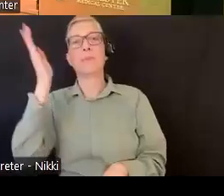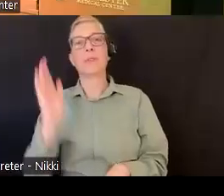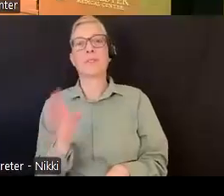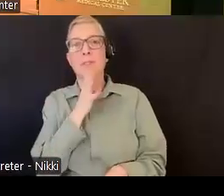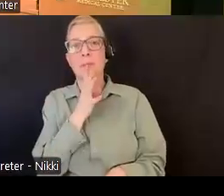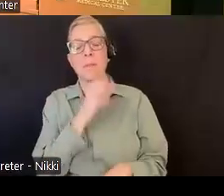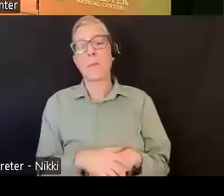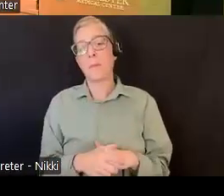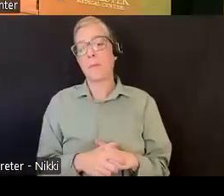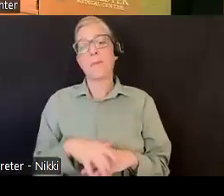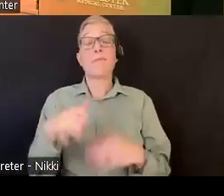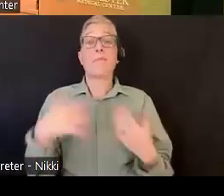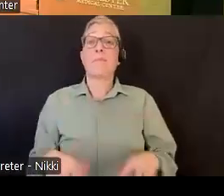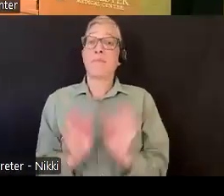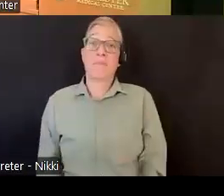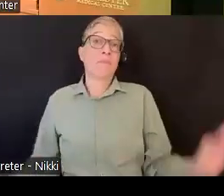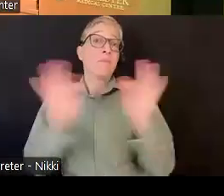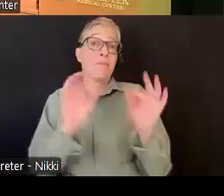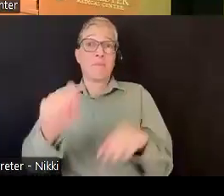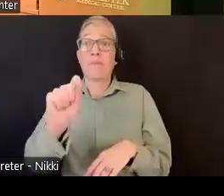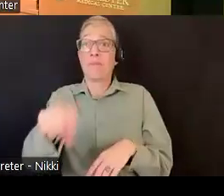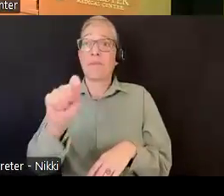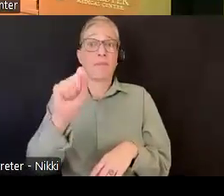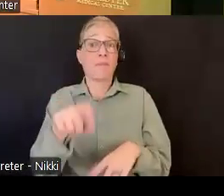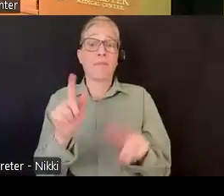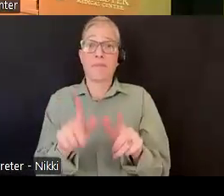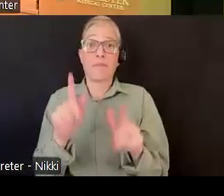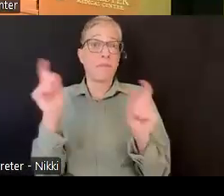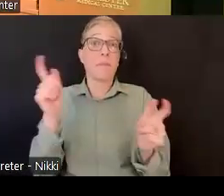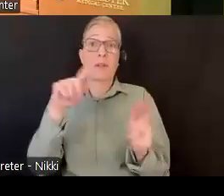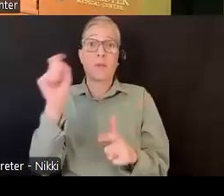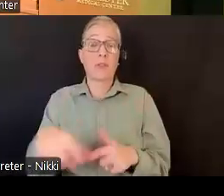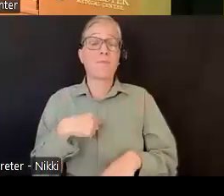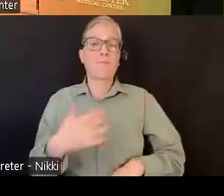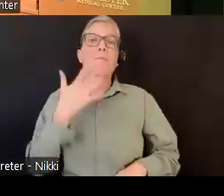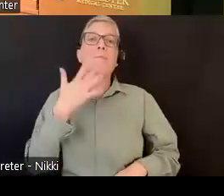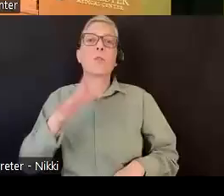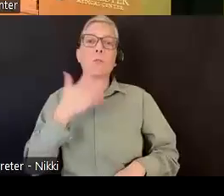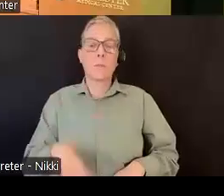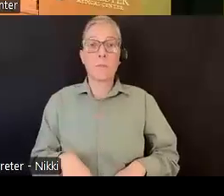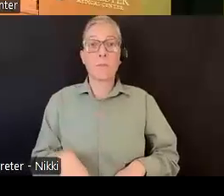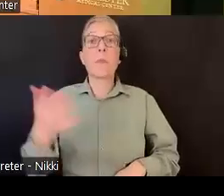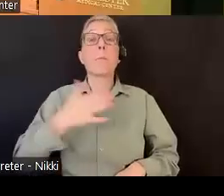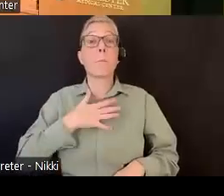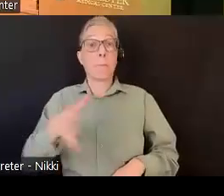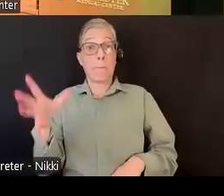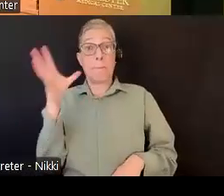the pragmatics of it um I was very fortunate um that my grandmother and my um uncle left